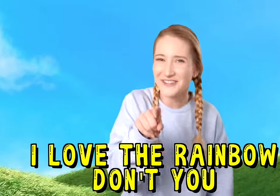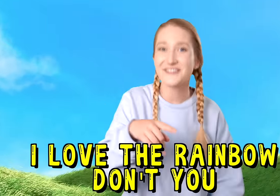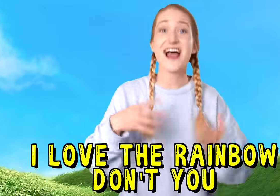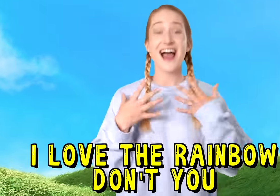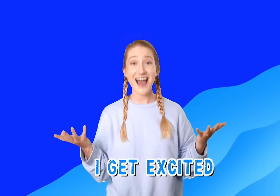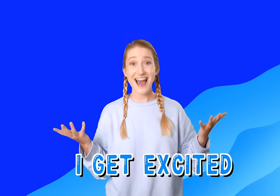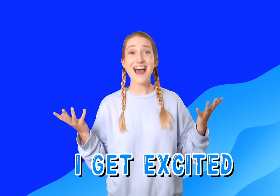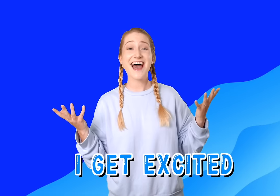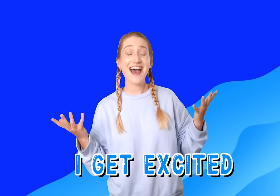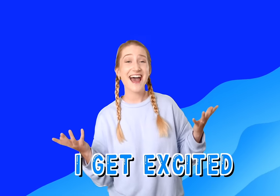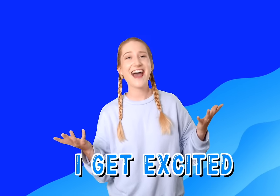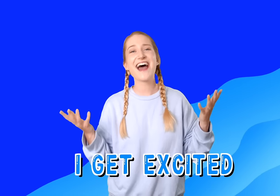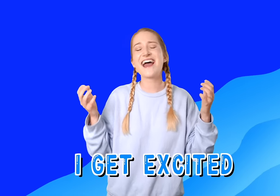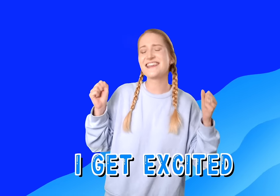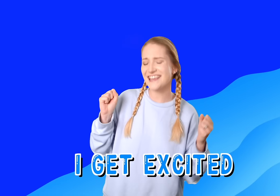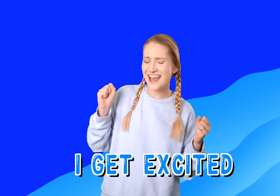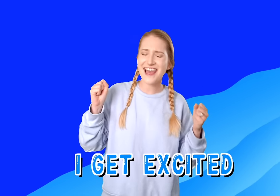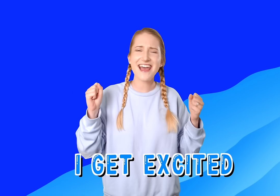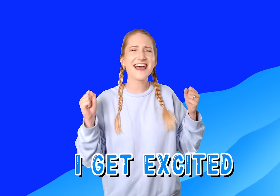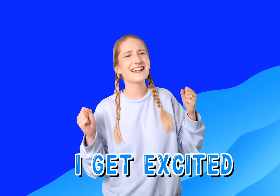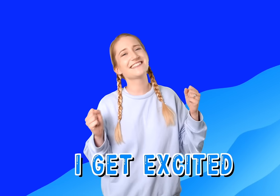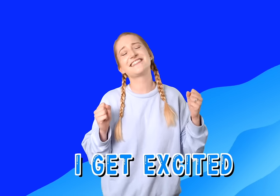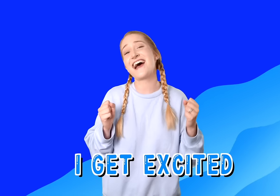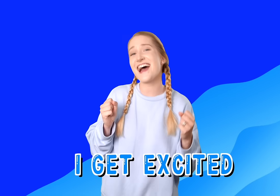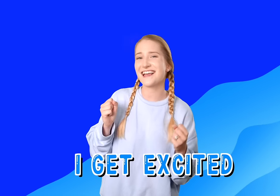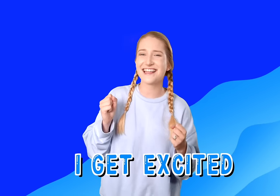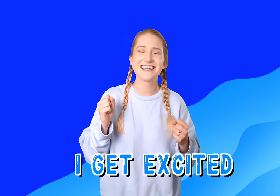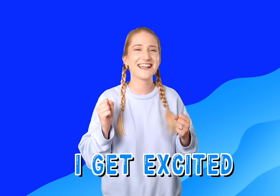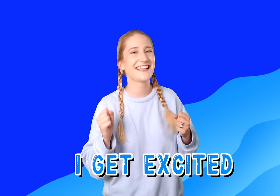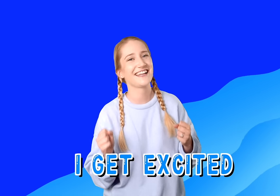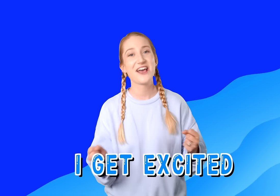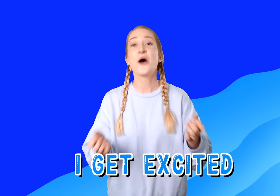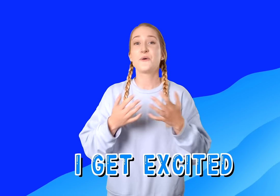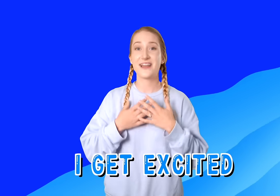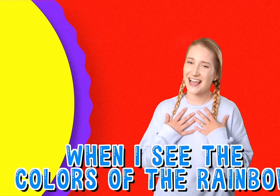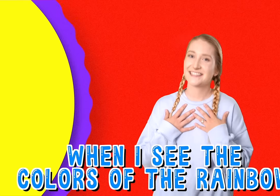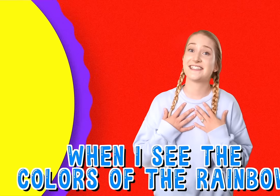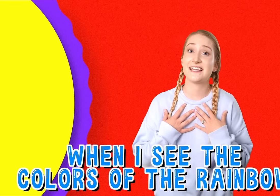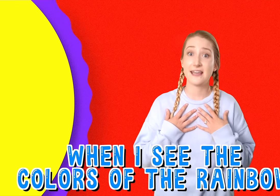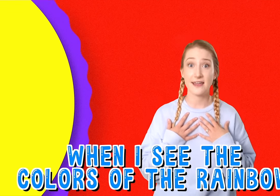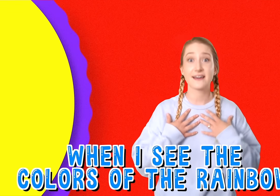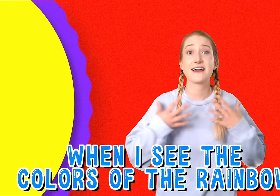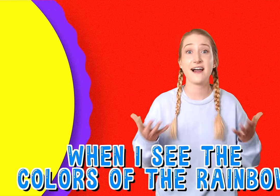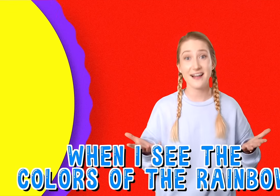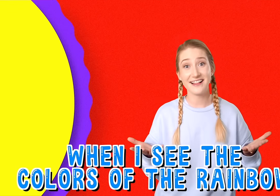Get excited when I see the colors.